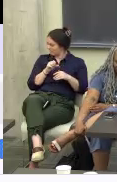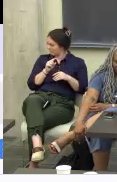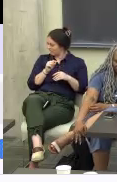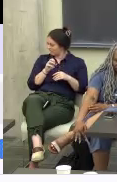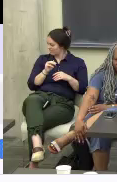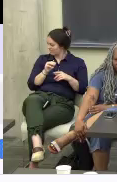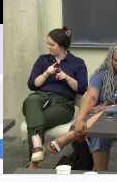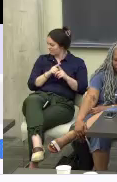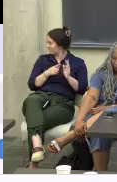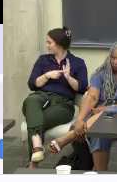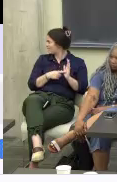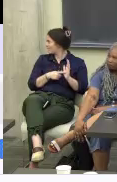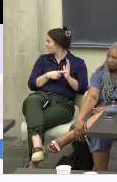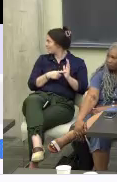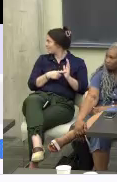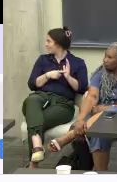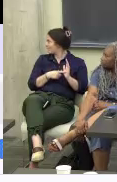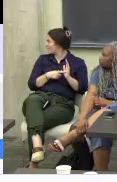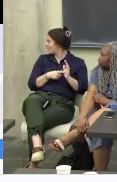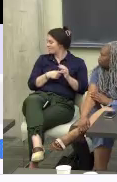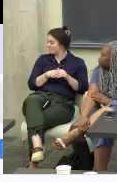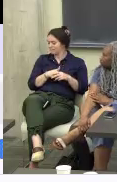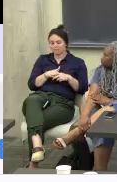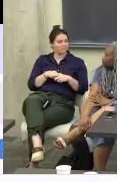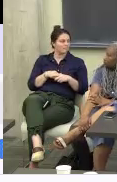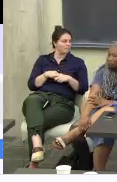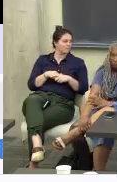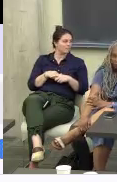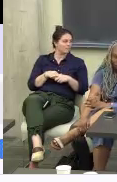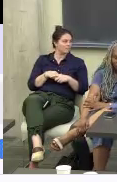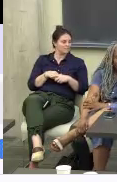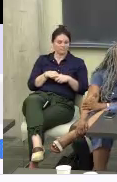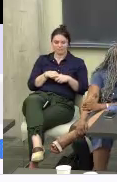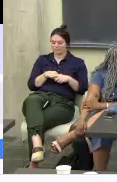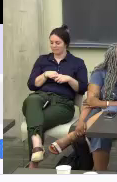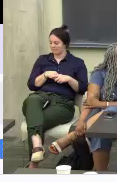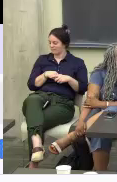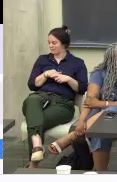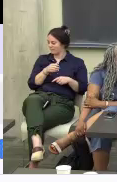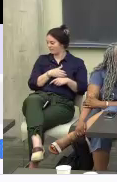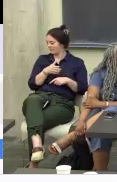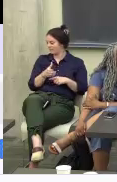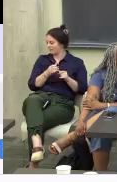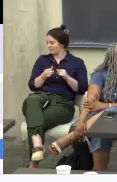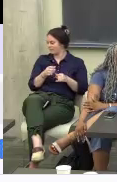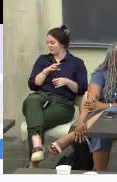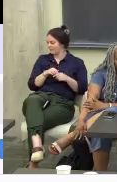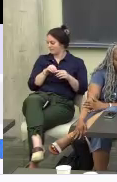example you know do we do we need an empowering individuals in accessibility. Do we need program